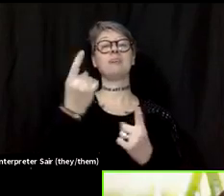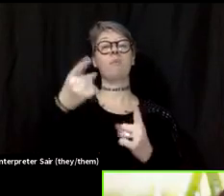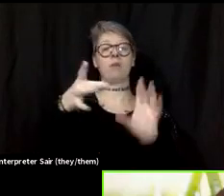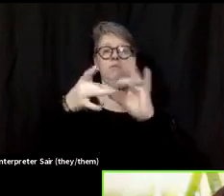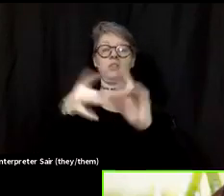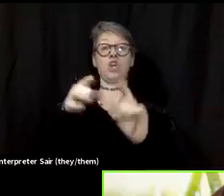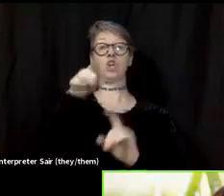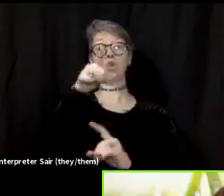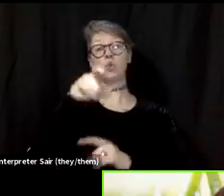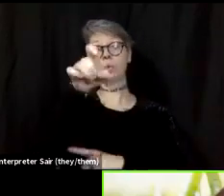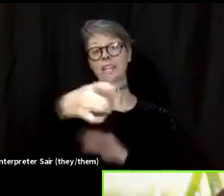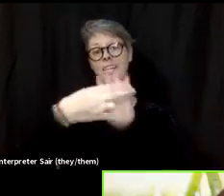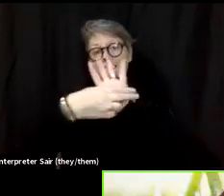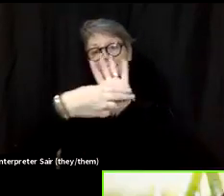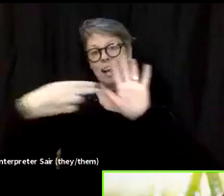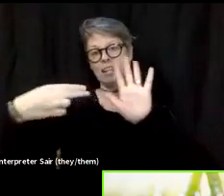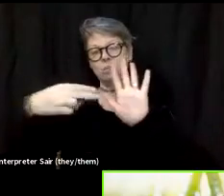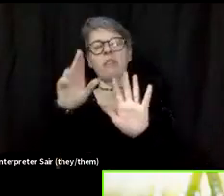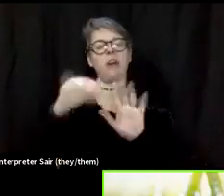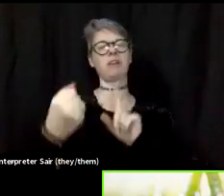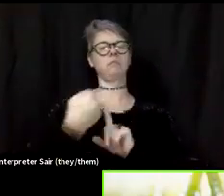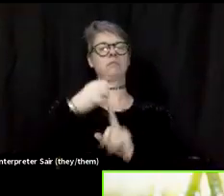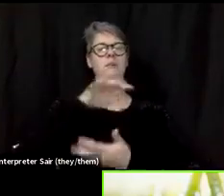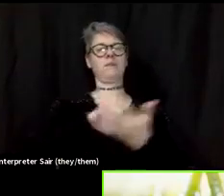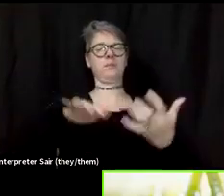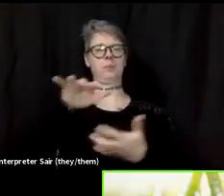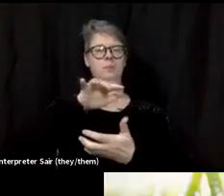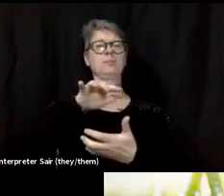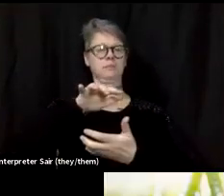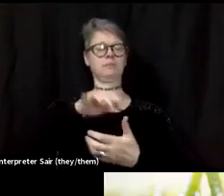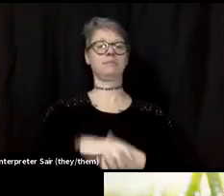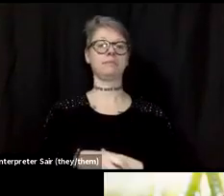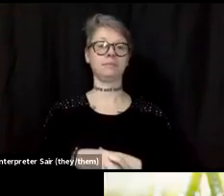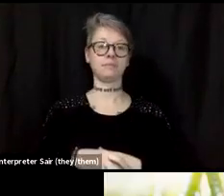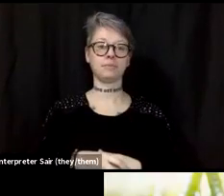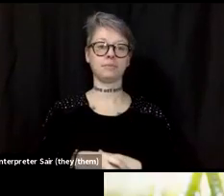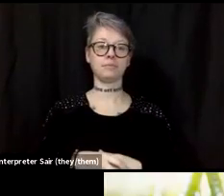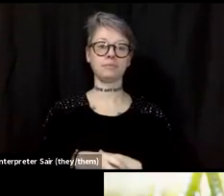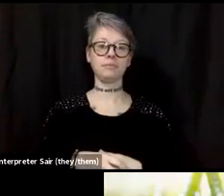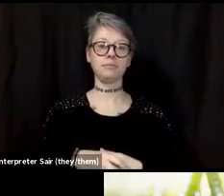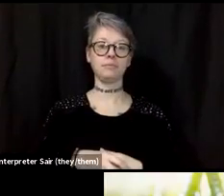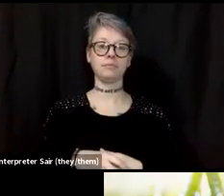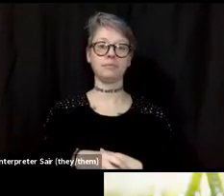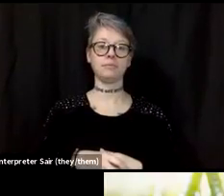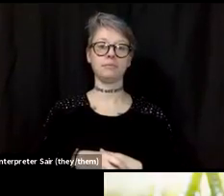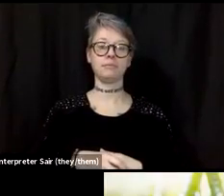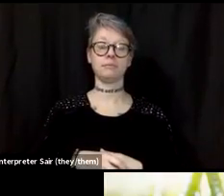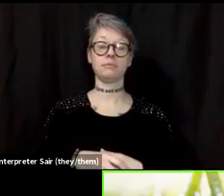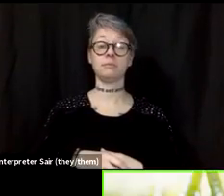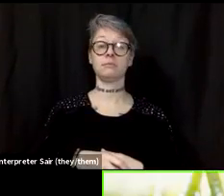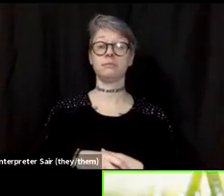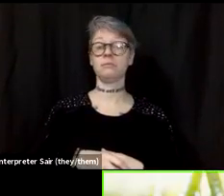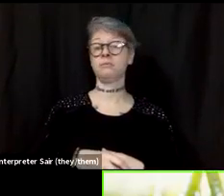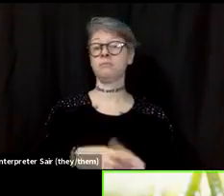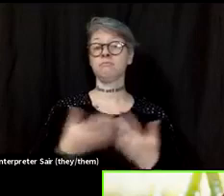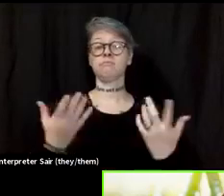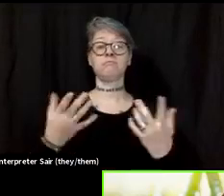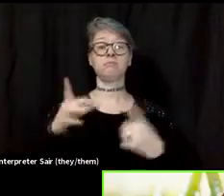you need a diagnosis you need a diagnosis. you need a diagnosis for any type of